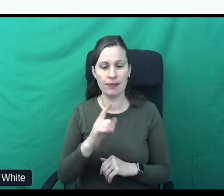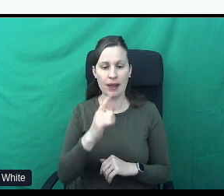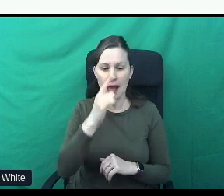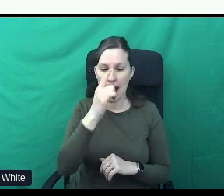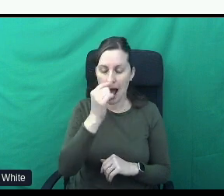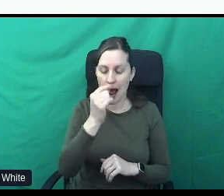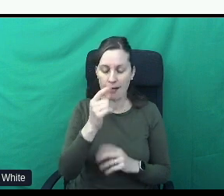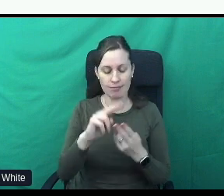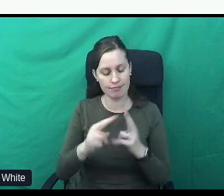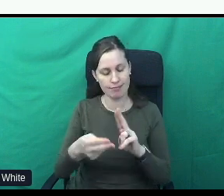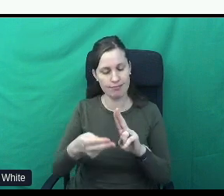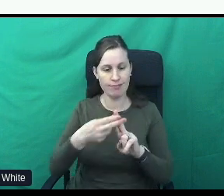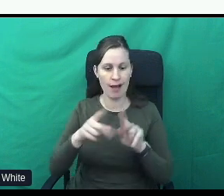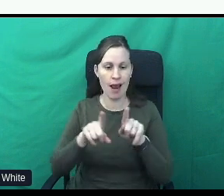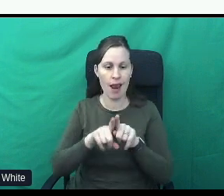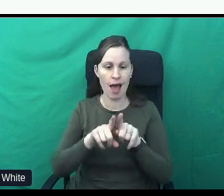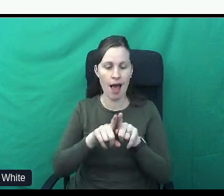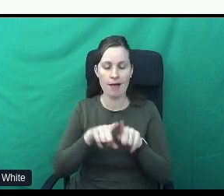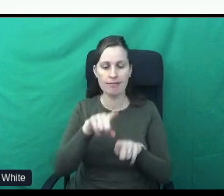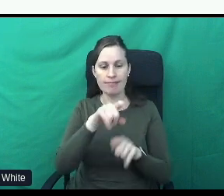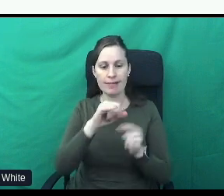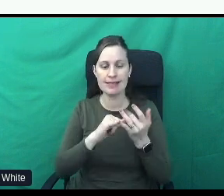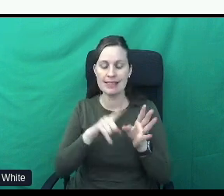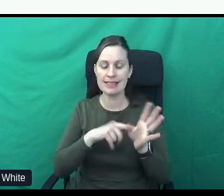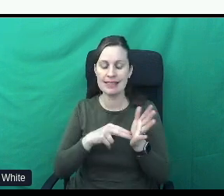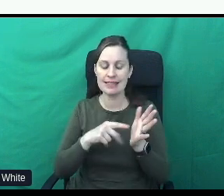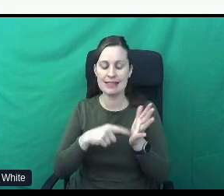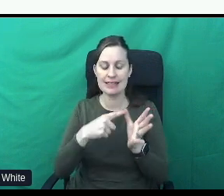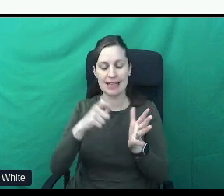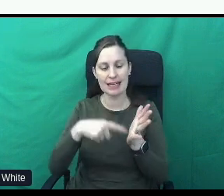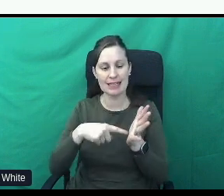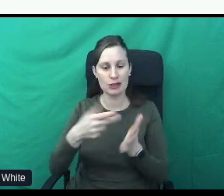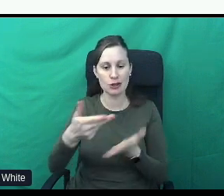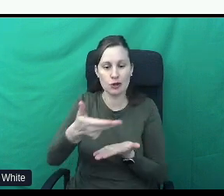so sprinkled over the top of a markup language like HTML or SVG.